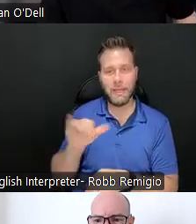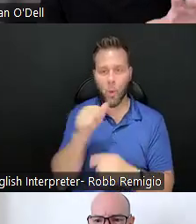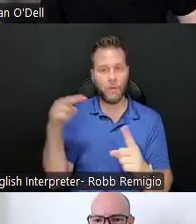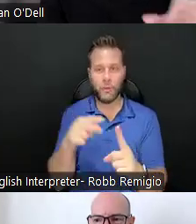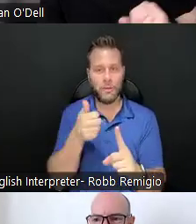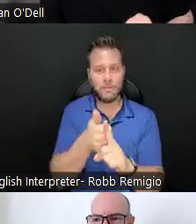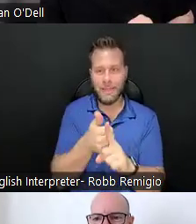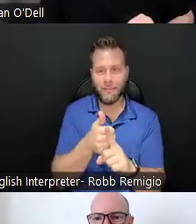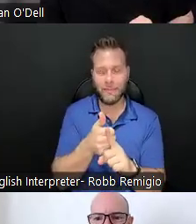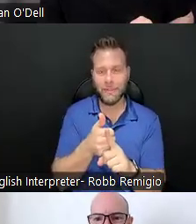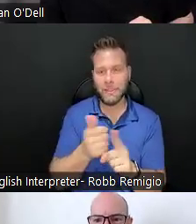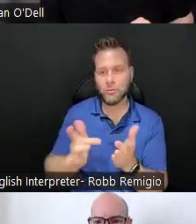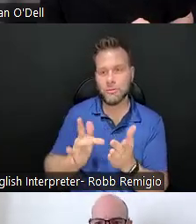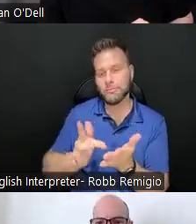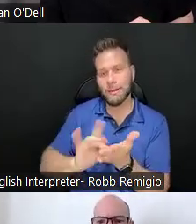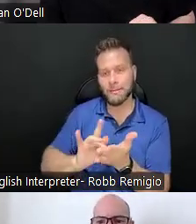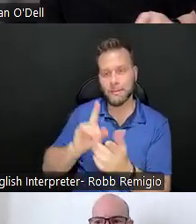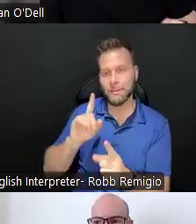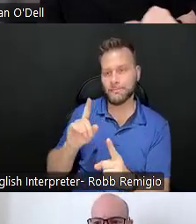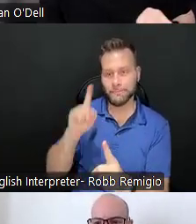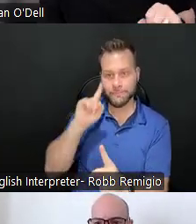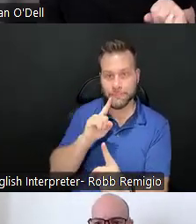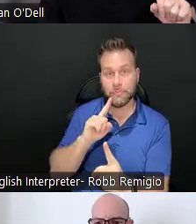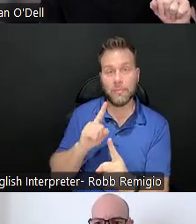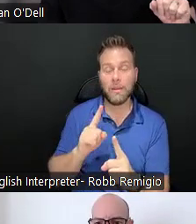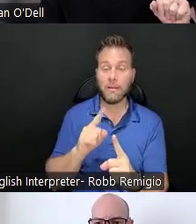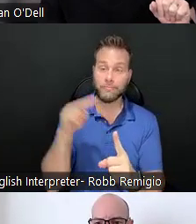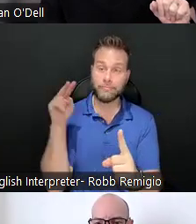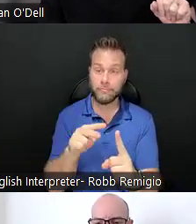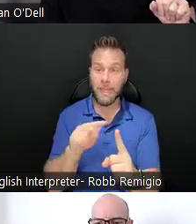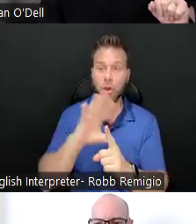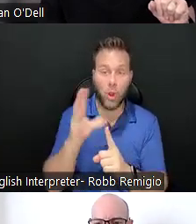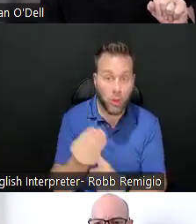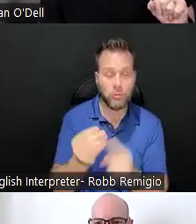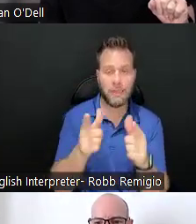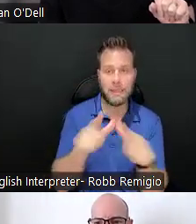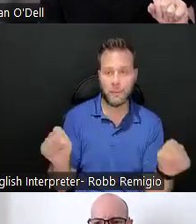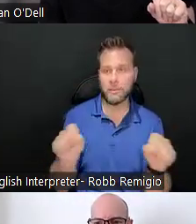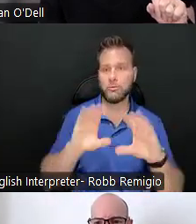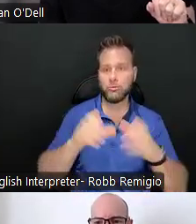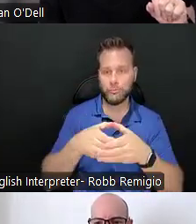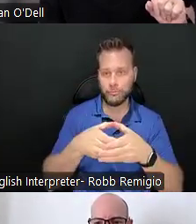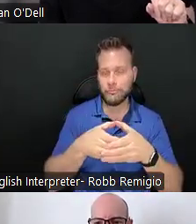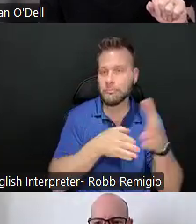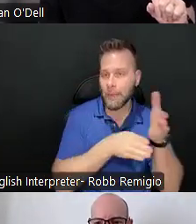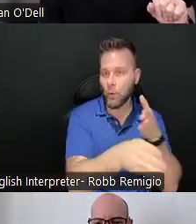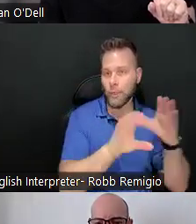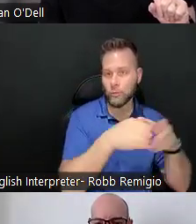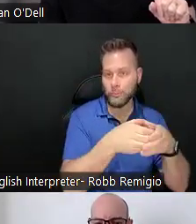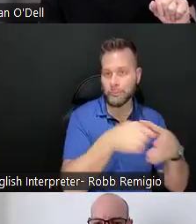deaf people view themselves or view the word "Deaf. " They view themselves as a culturally and linguistic